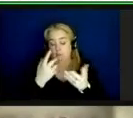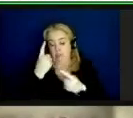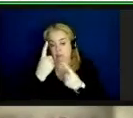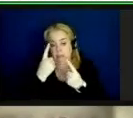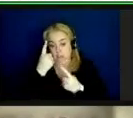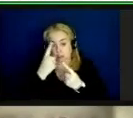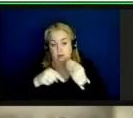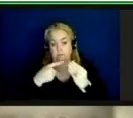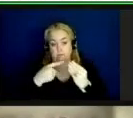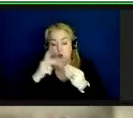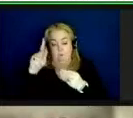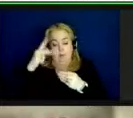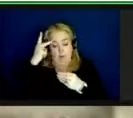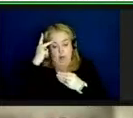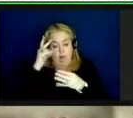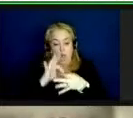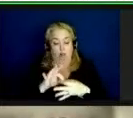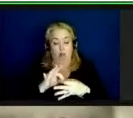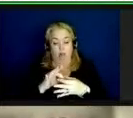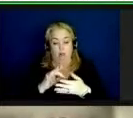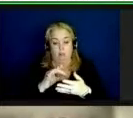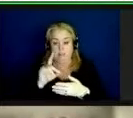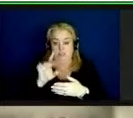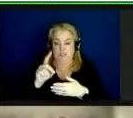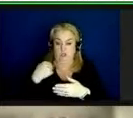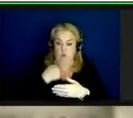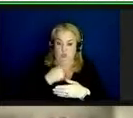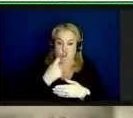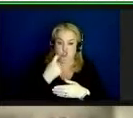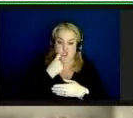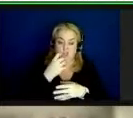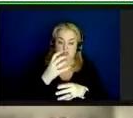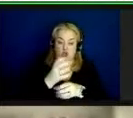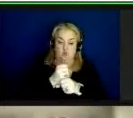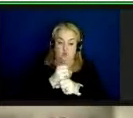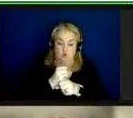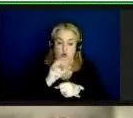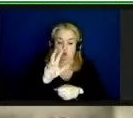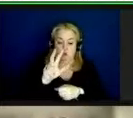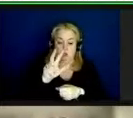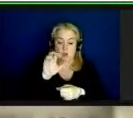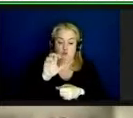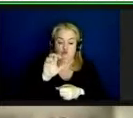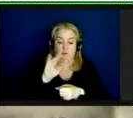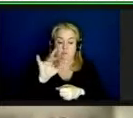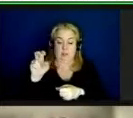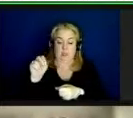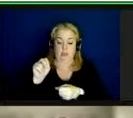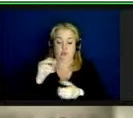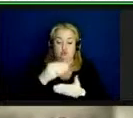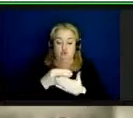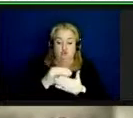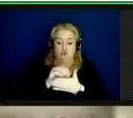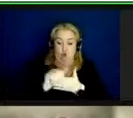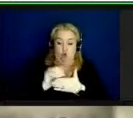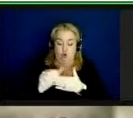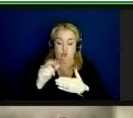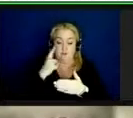GOT A LOT FOR PARTS. SO I MEAN WE'RE SINGING POLITICALLY WOULD THEY WHAT DID